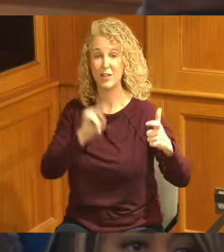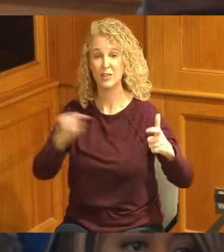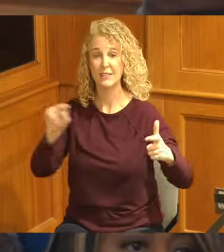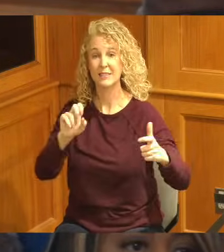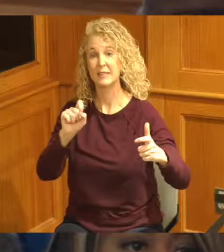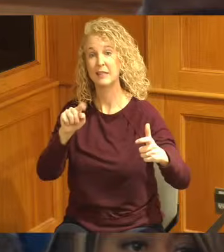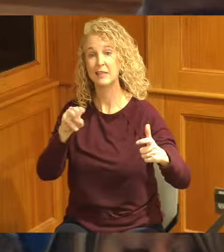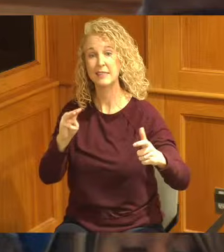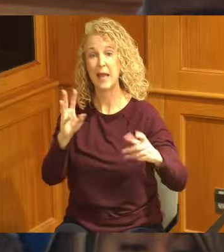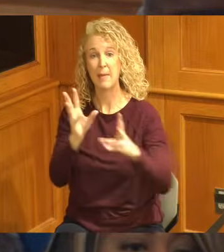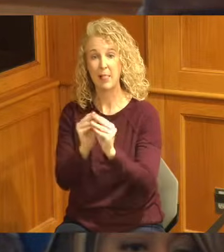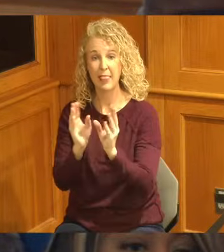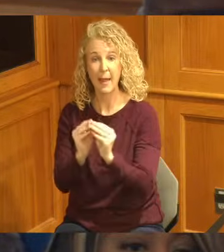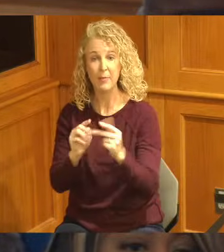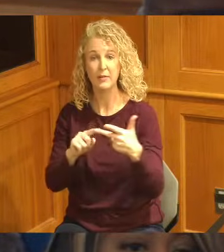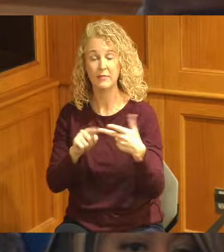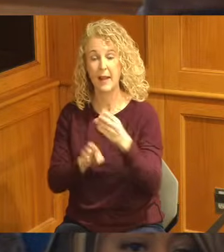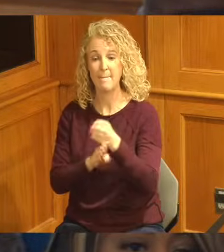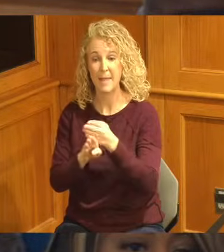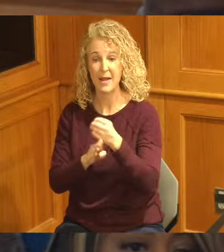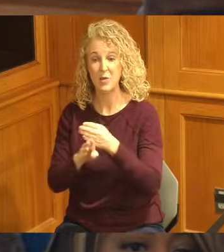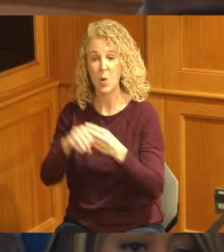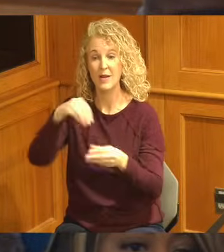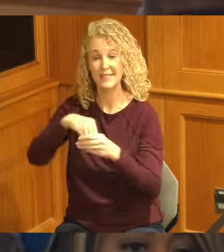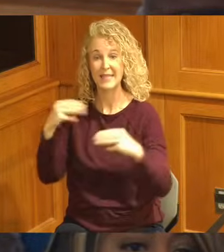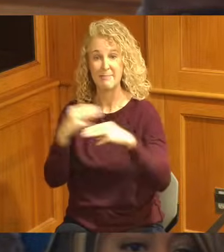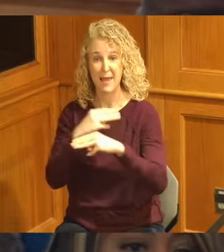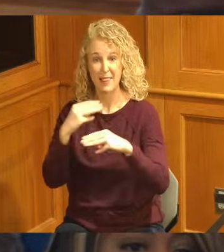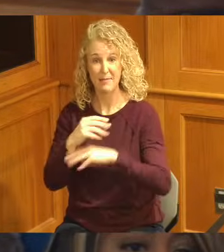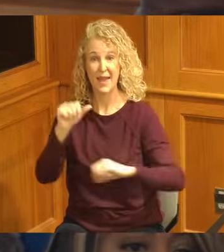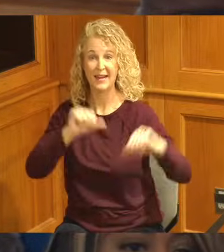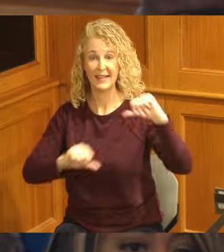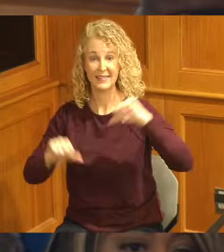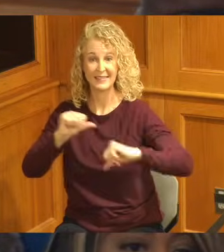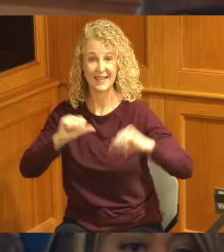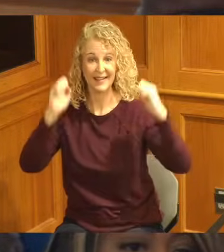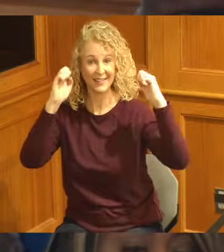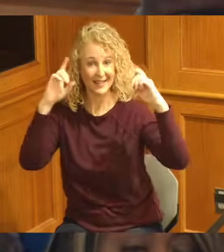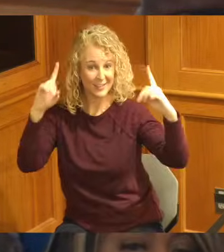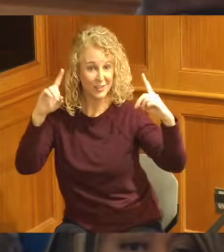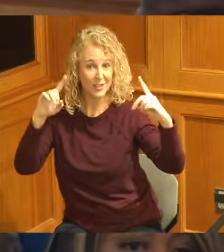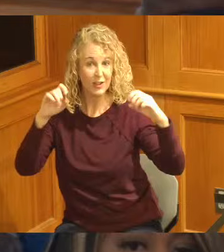collaborative and minorities and mathematics science and Engineering and as a graduate